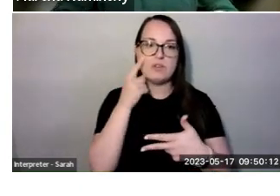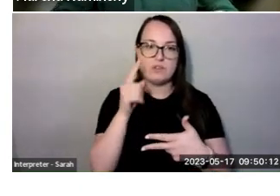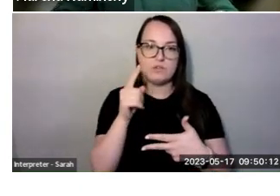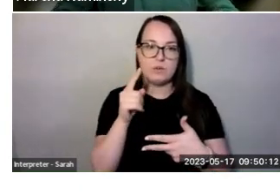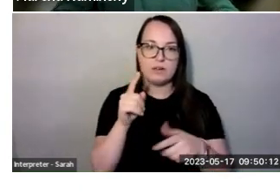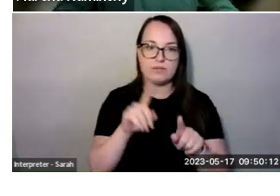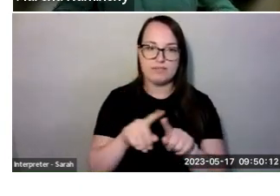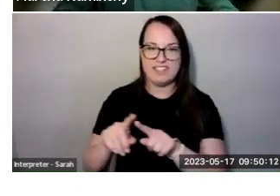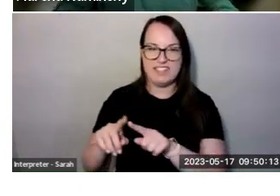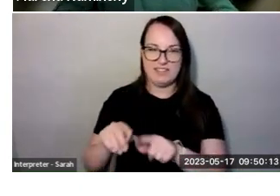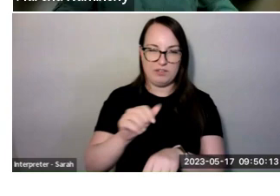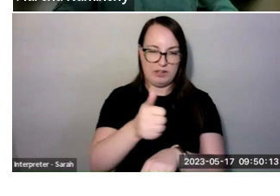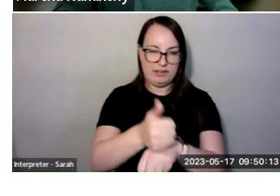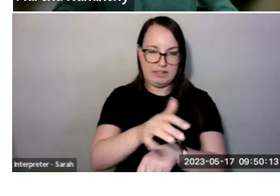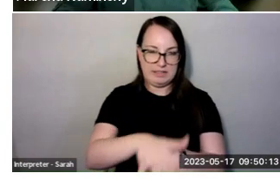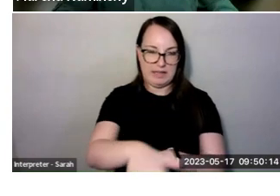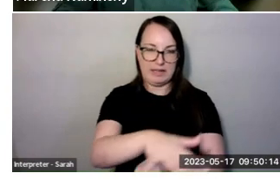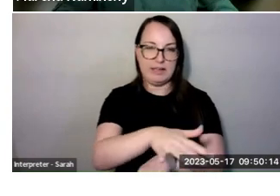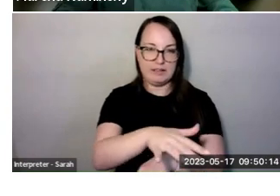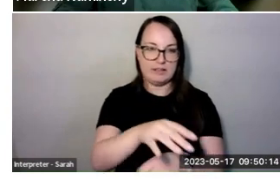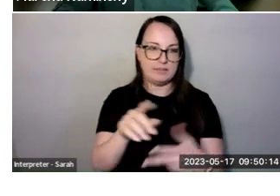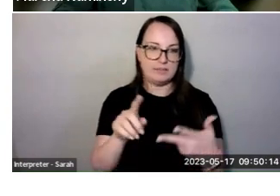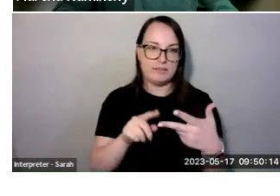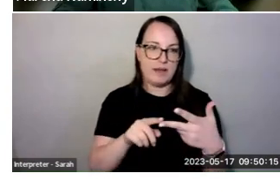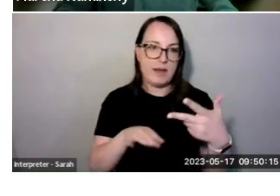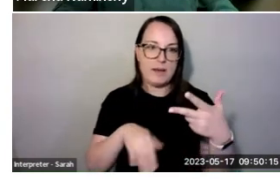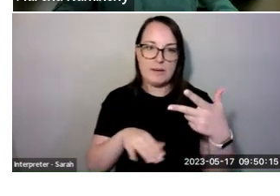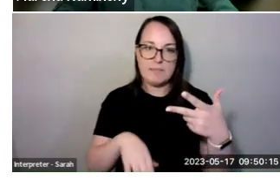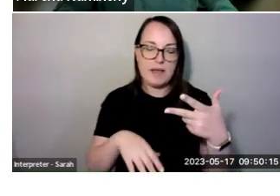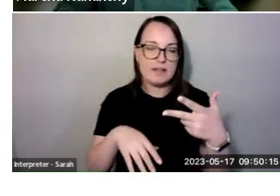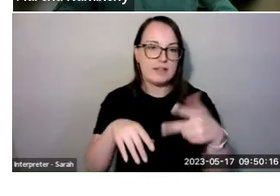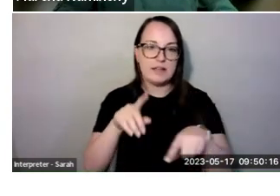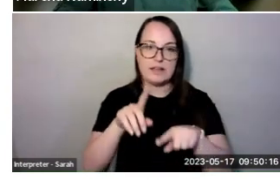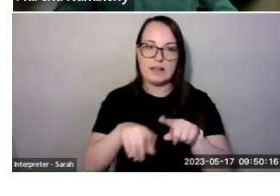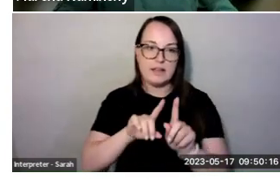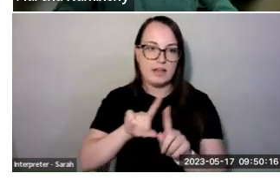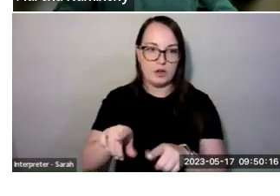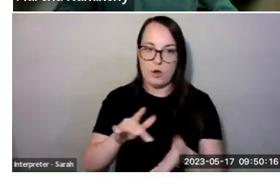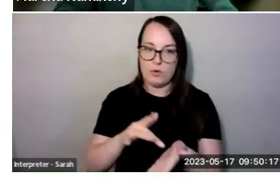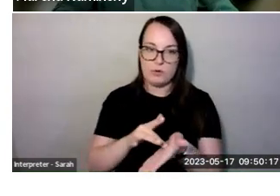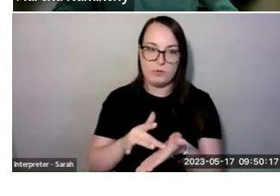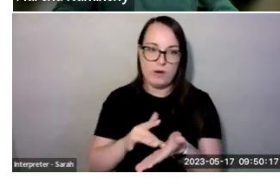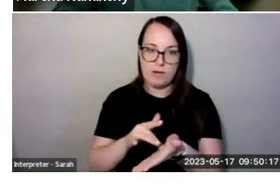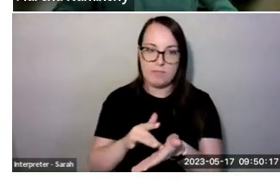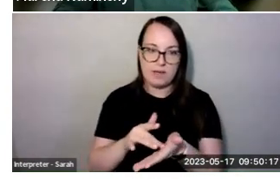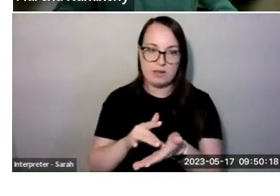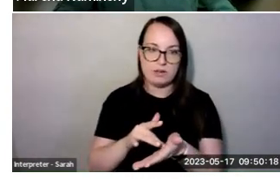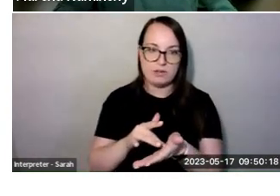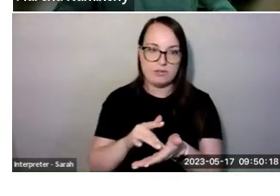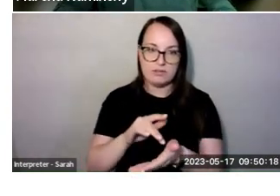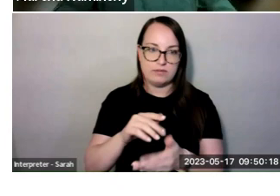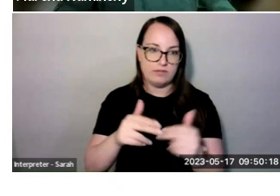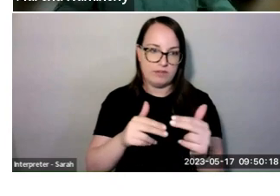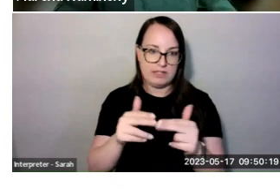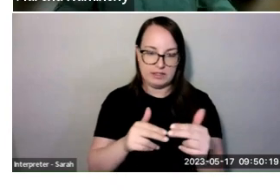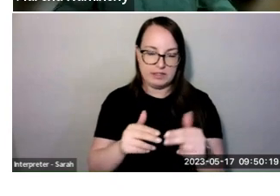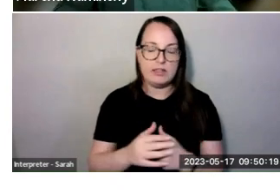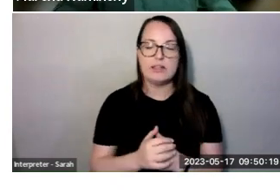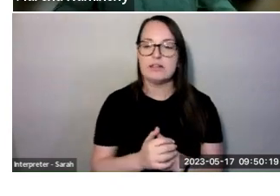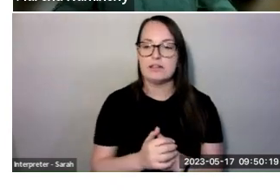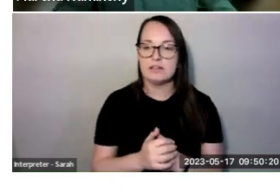levels are available to go to certain locations where a basic cannot go to a